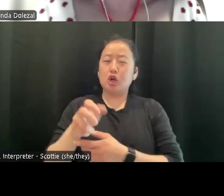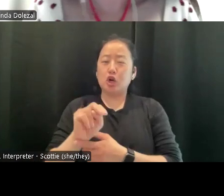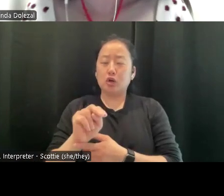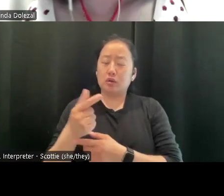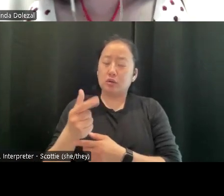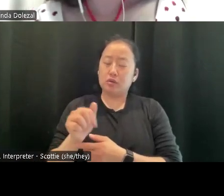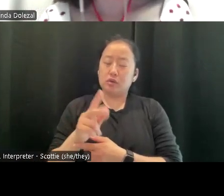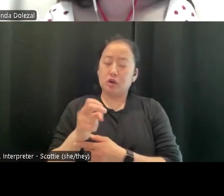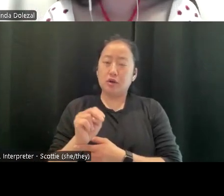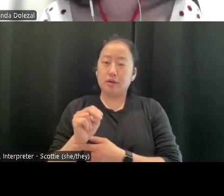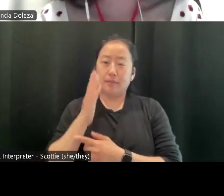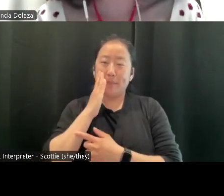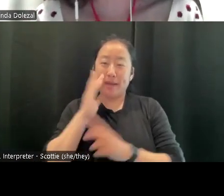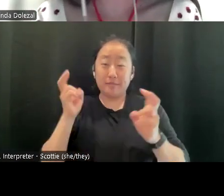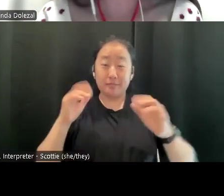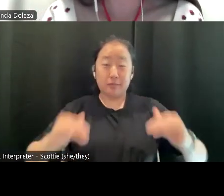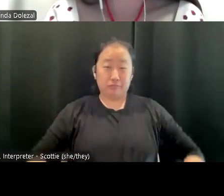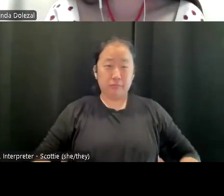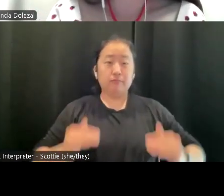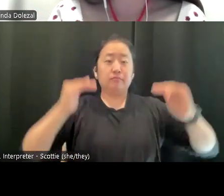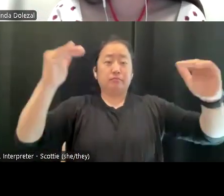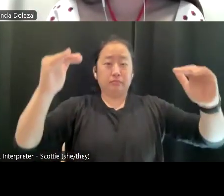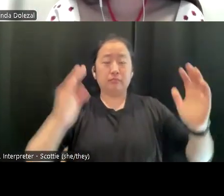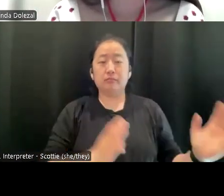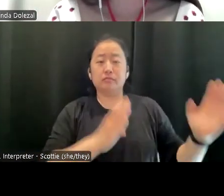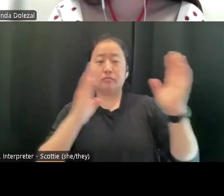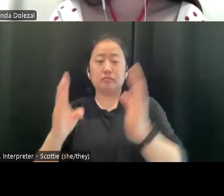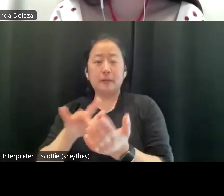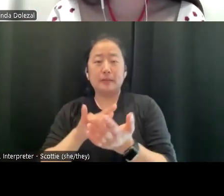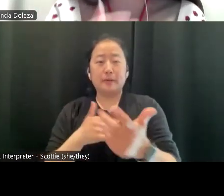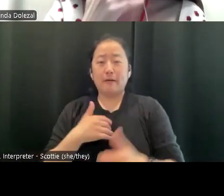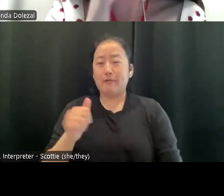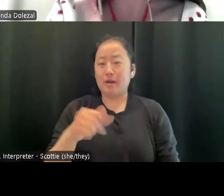The apps, not sure what that one is in the middle but again, to help take care of and maintain